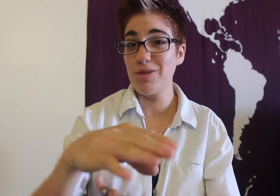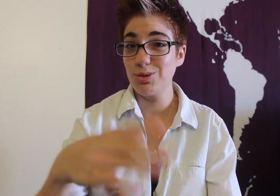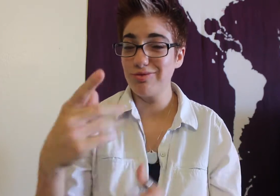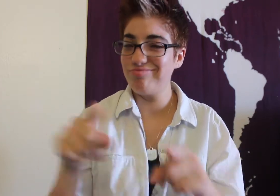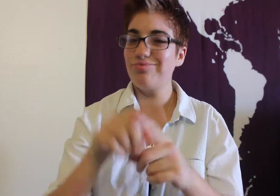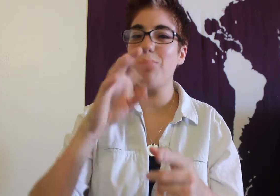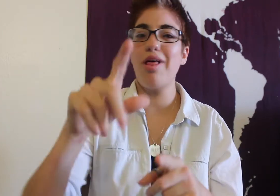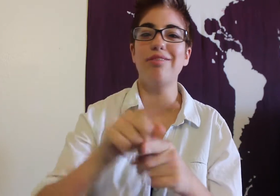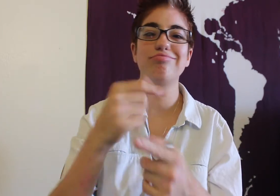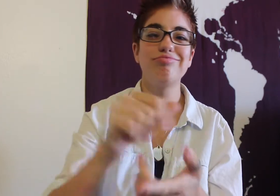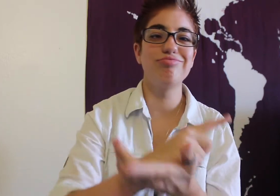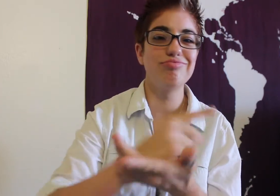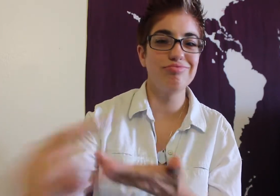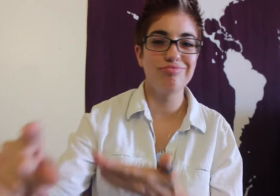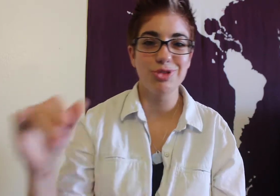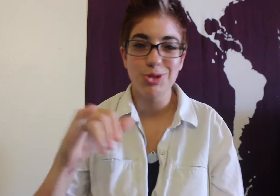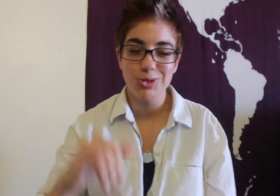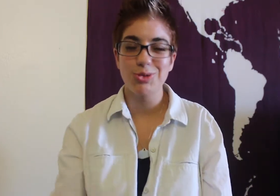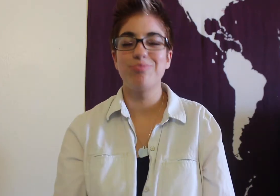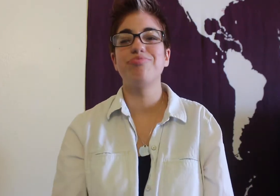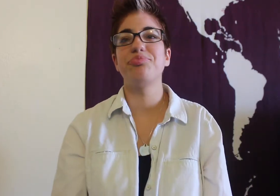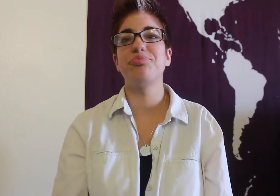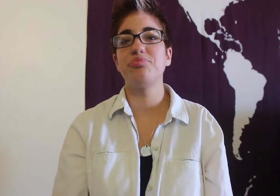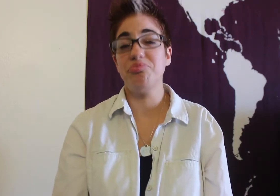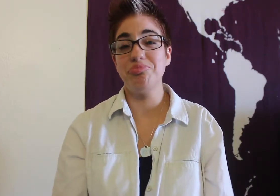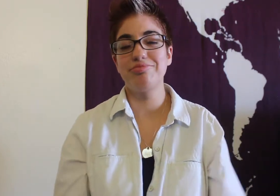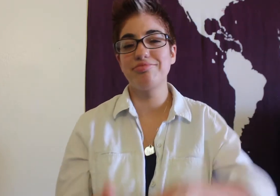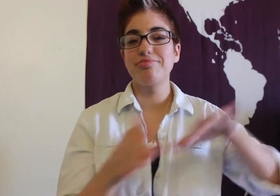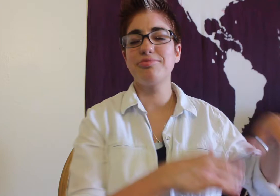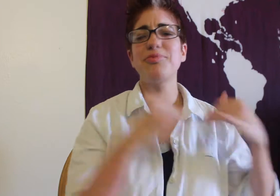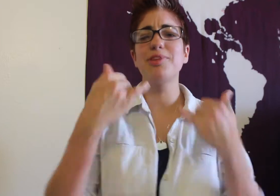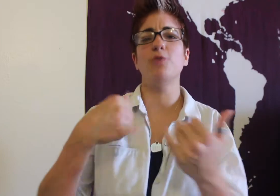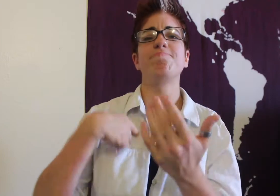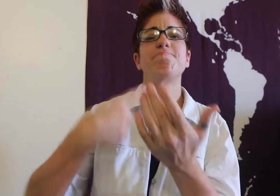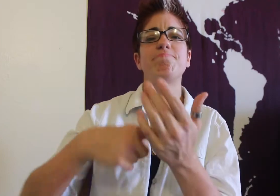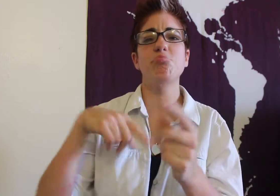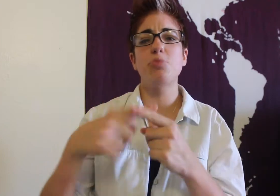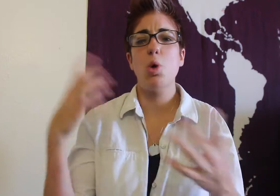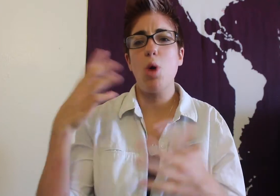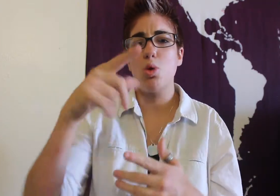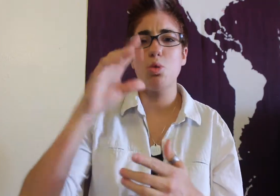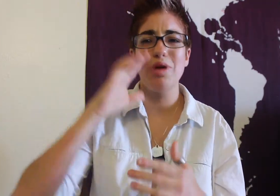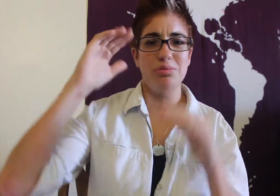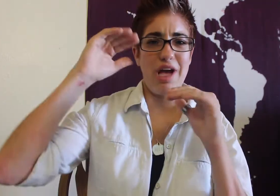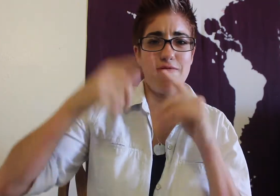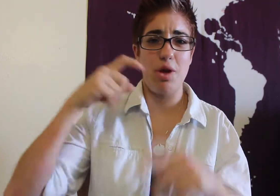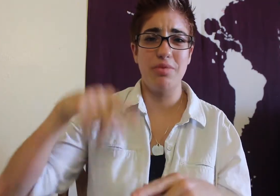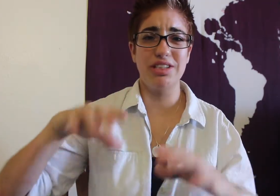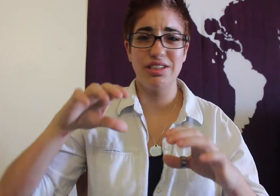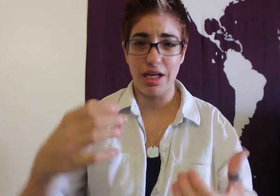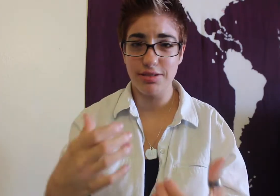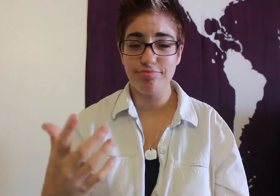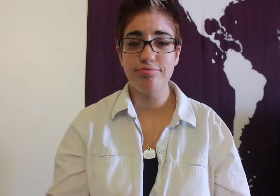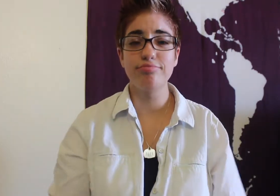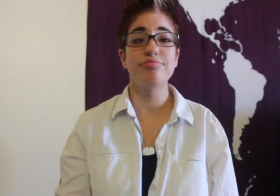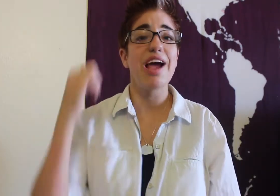afternoons as well as any day of the week. Now…what will you get out of this class?